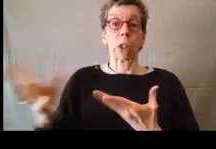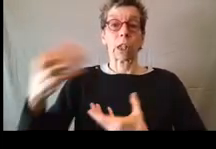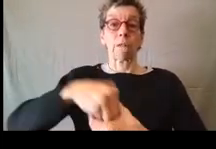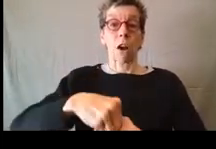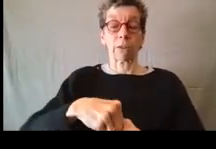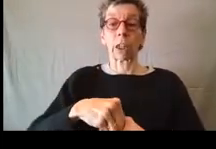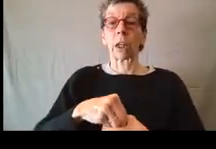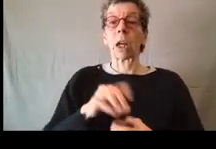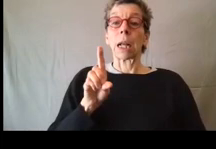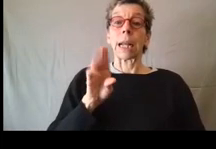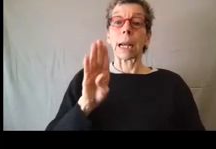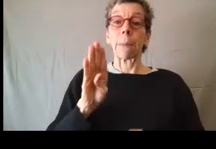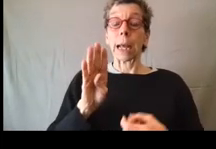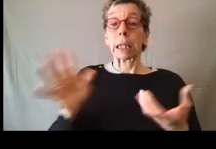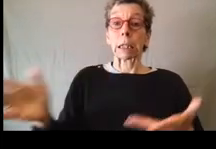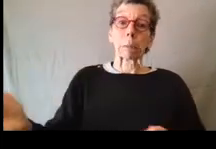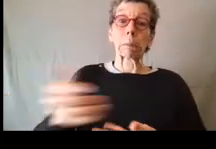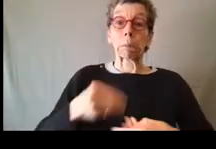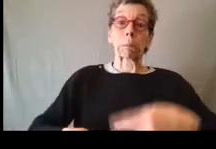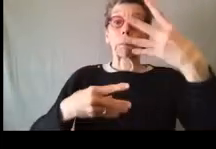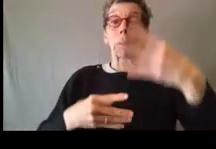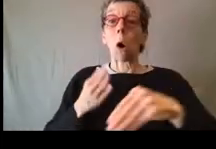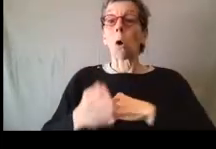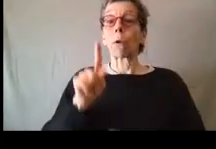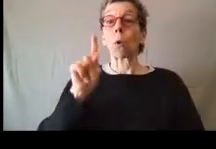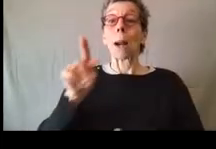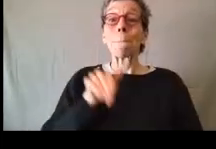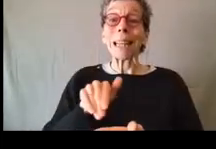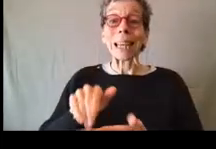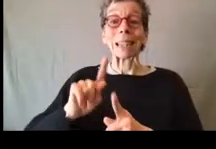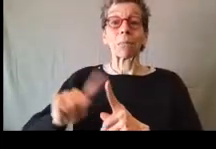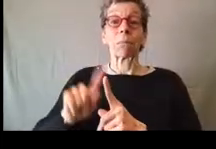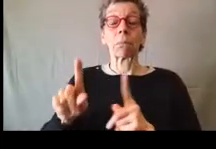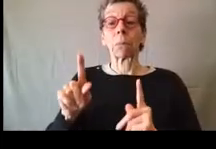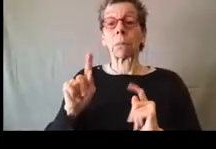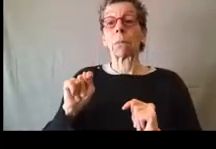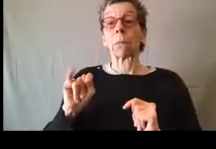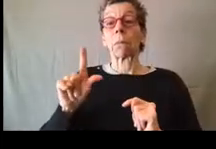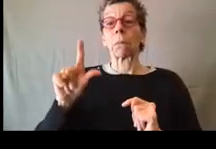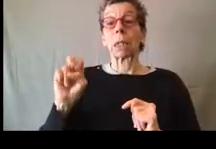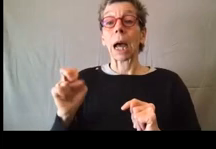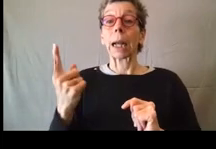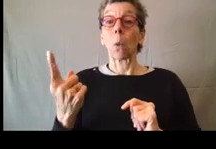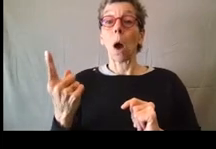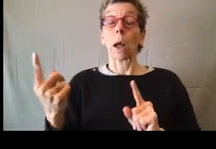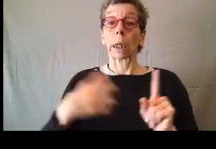on over a million unique, closed allegations, identified in any of 41 different prohibitive